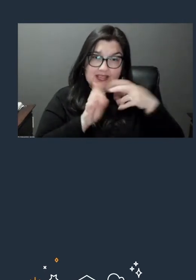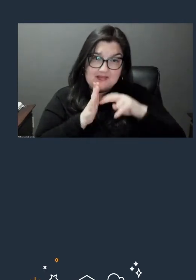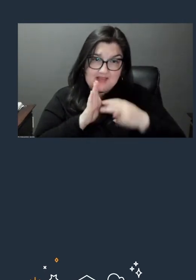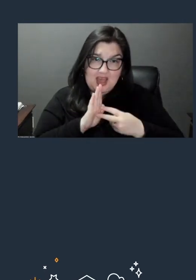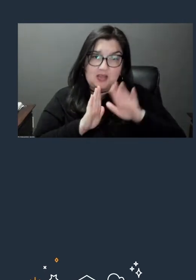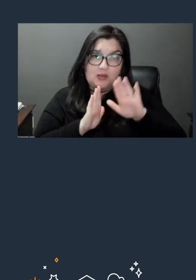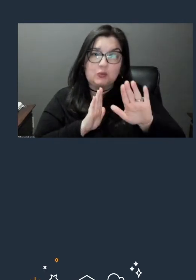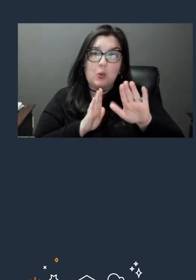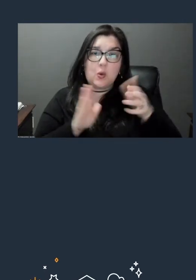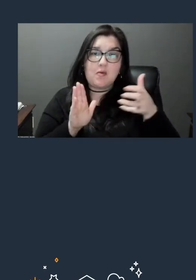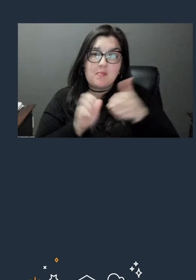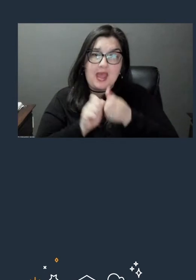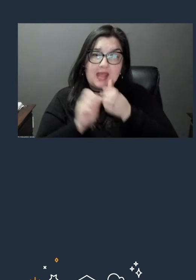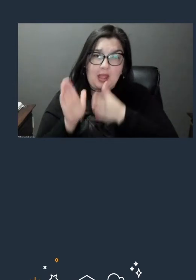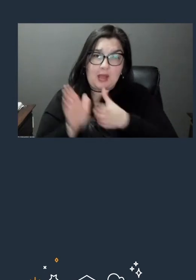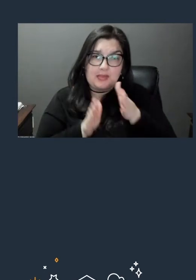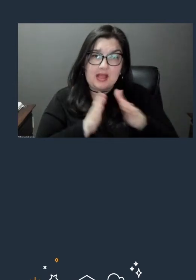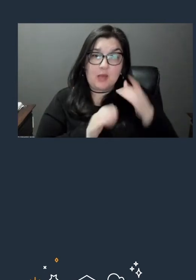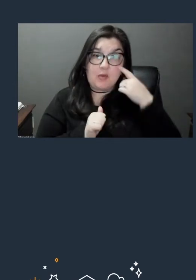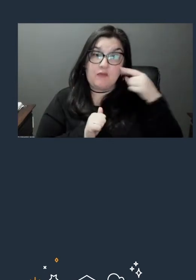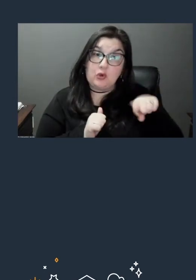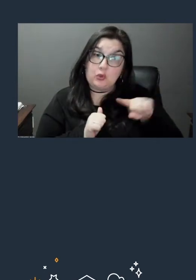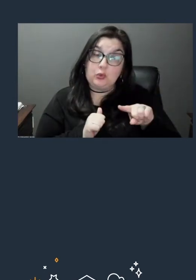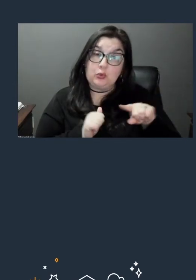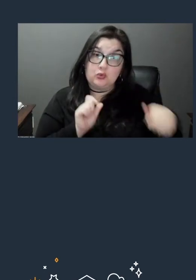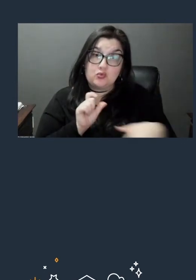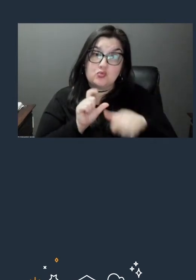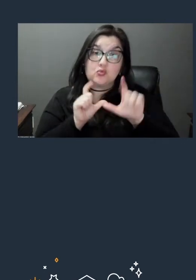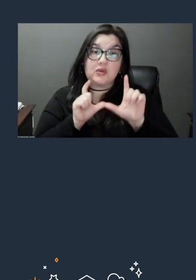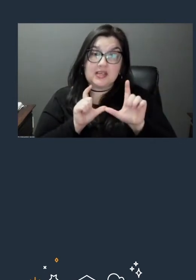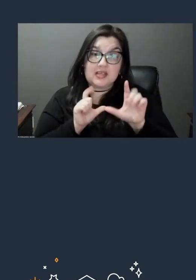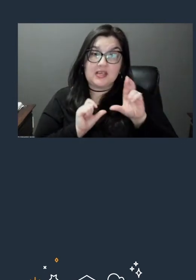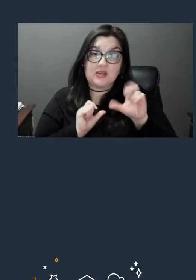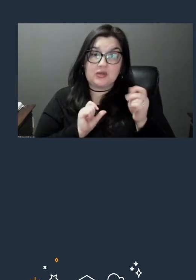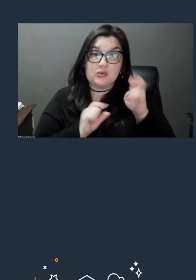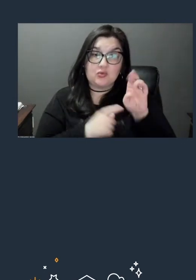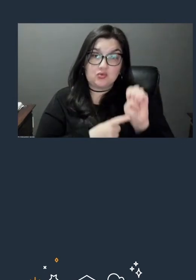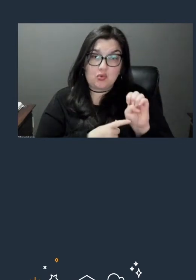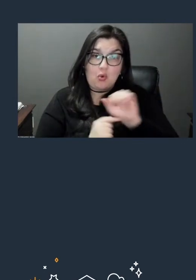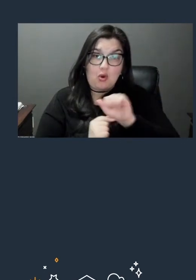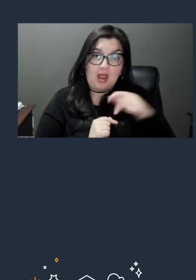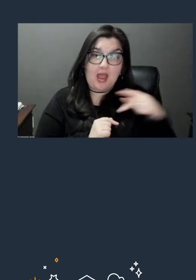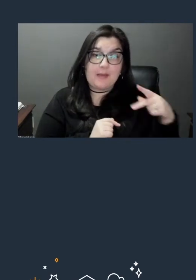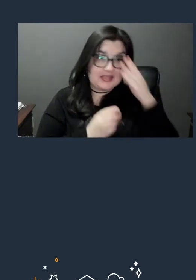Now, for you to restore these application data, you can traverse to the backup vault